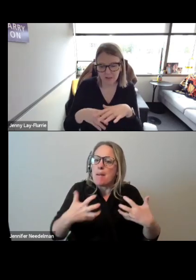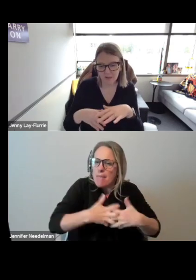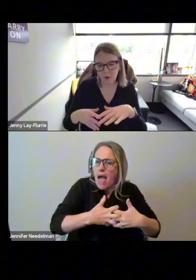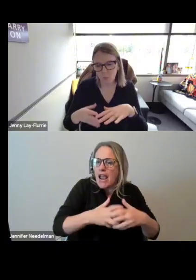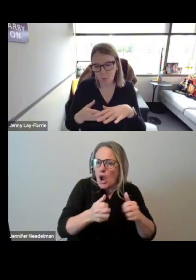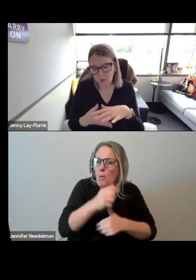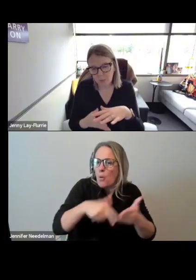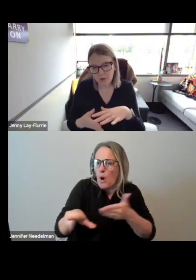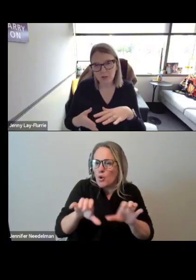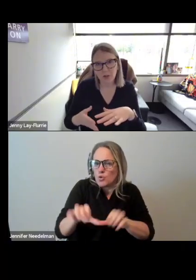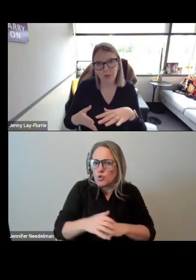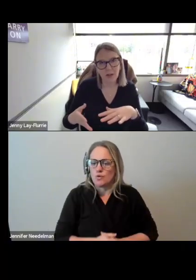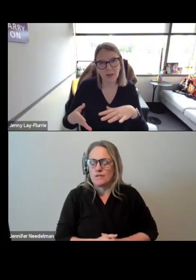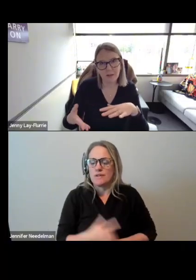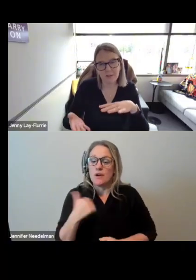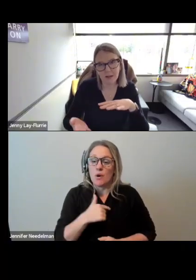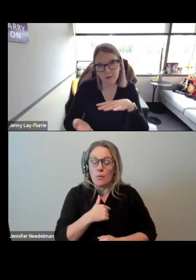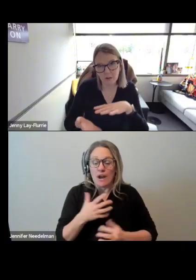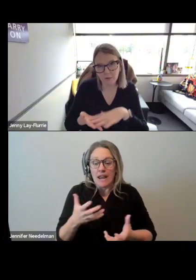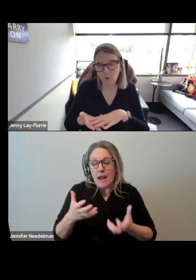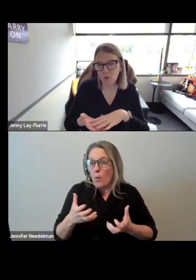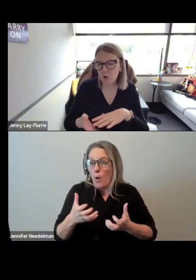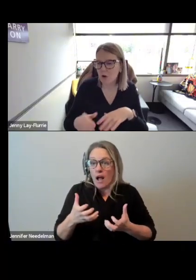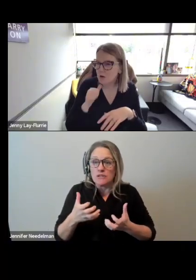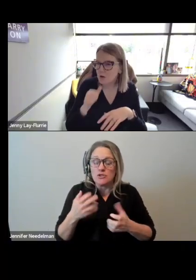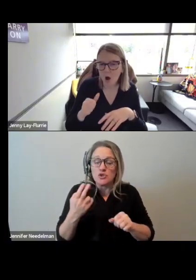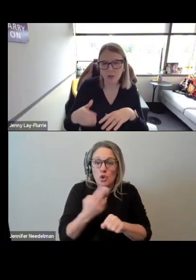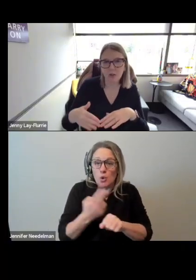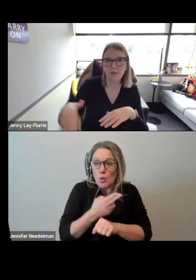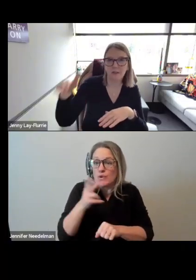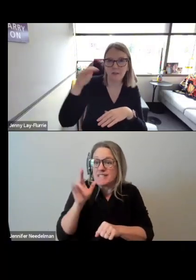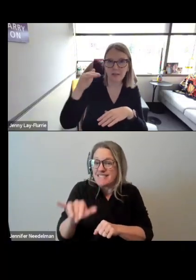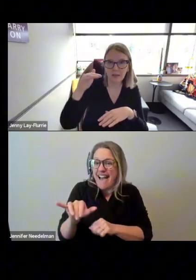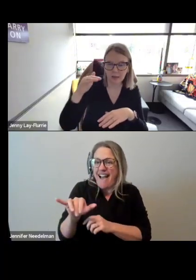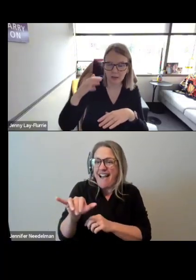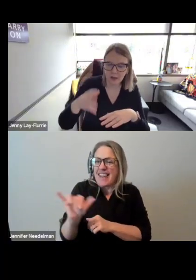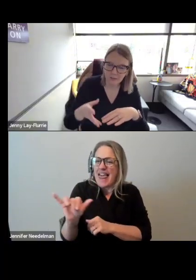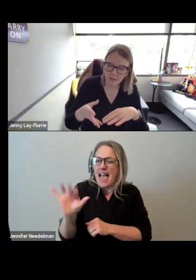But what we wanna do is take that as the floor, not the ceiling.